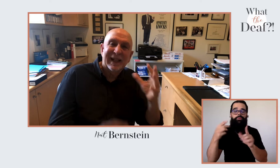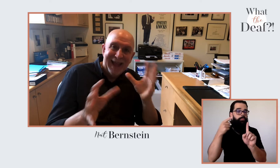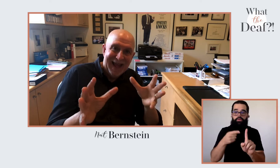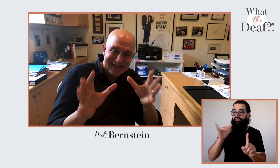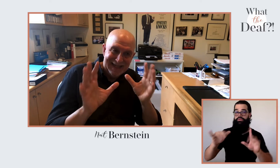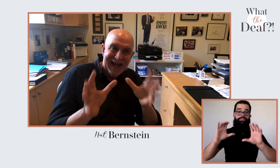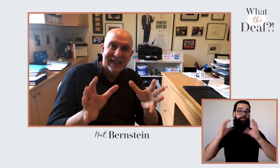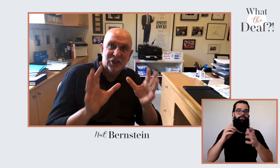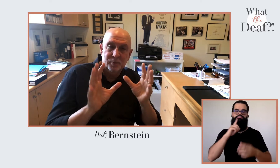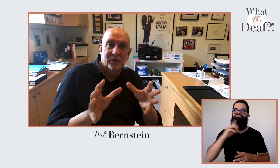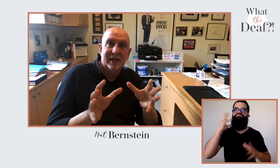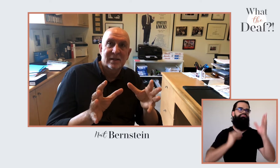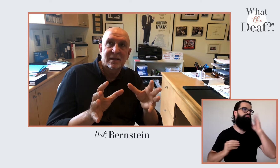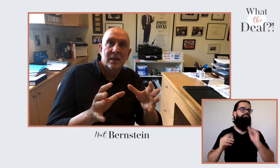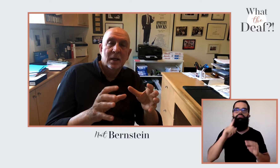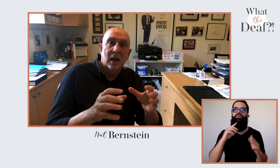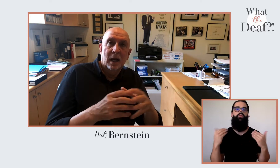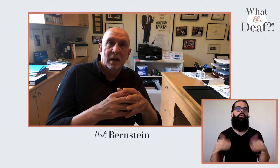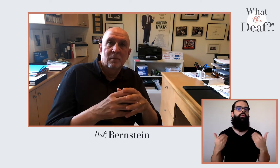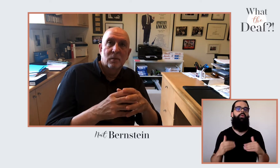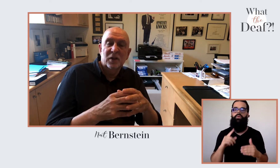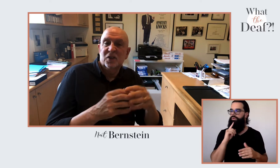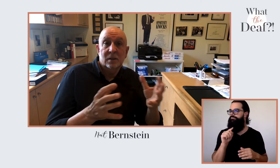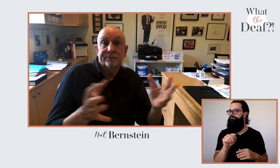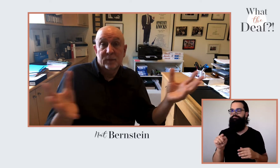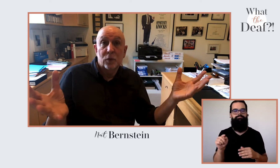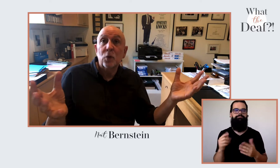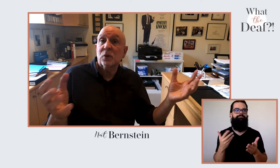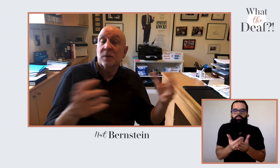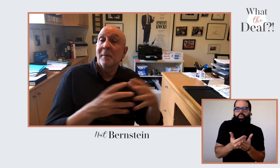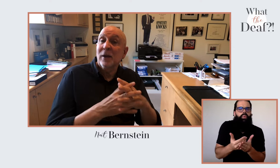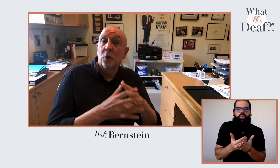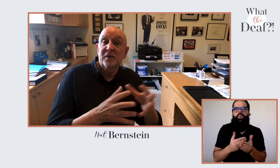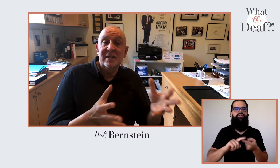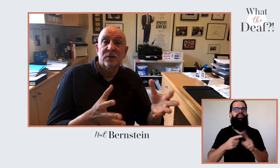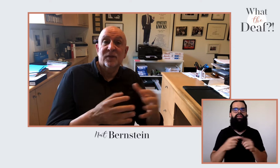That class, that experience was just, those are some of my oldest and dearest friends